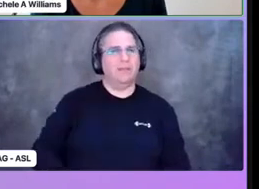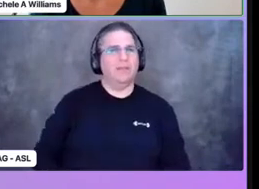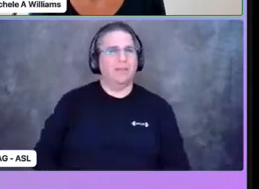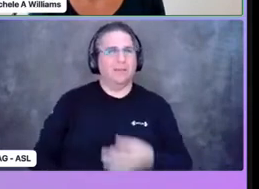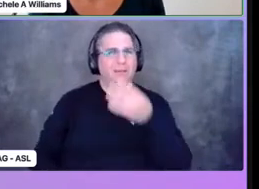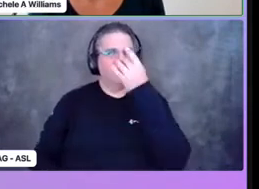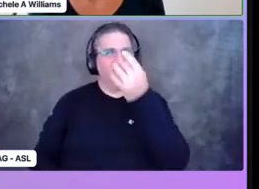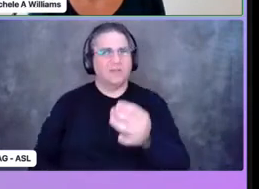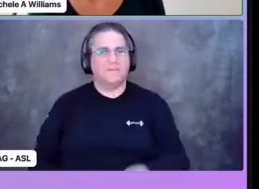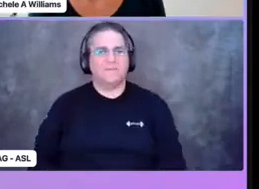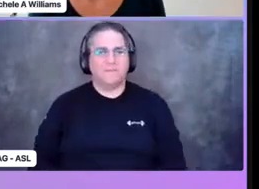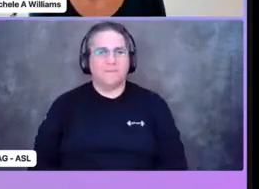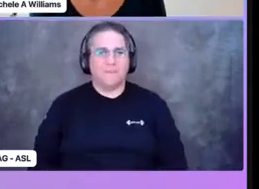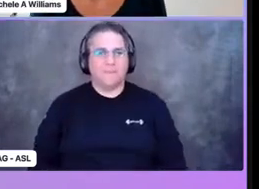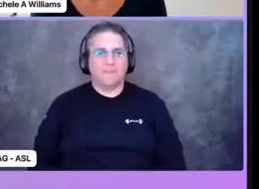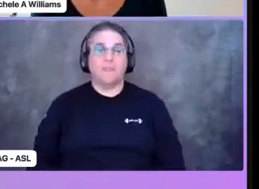user interacts with the computer, rather than their